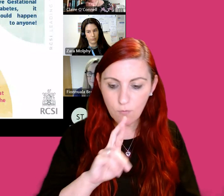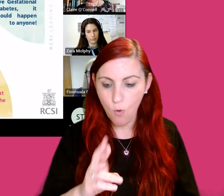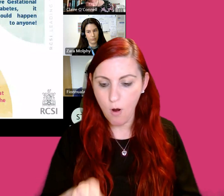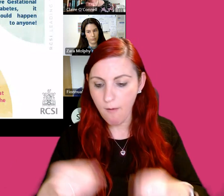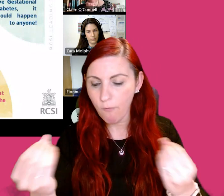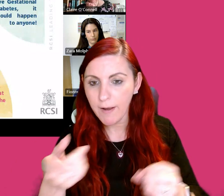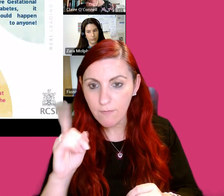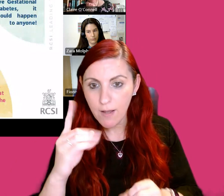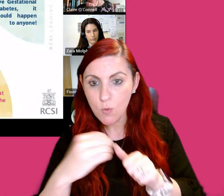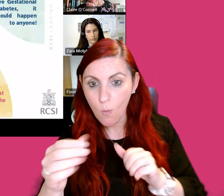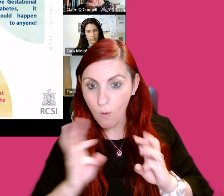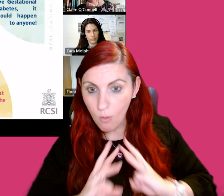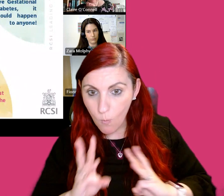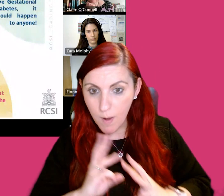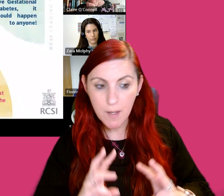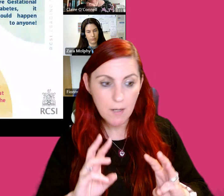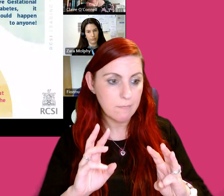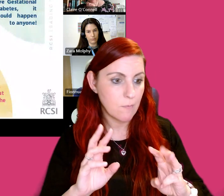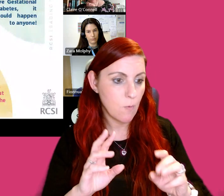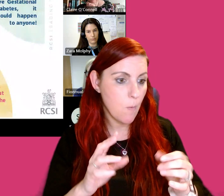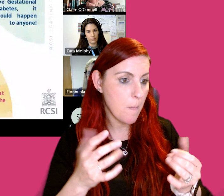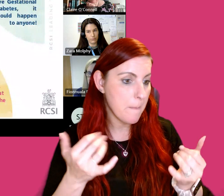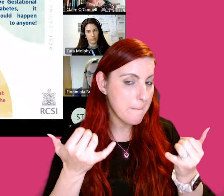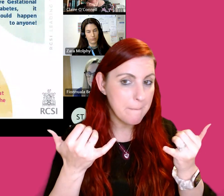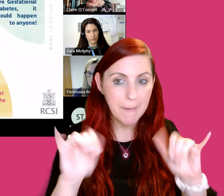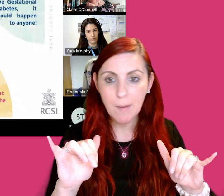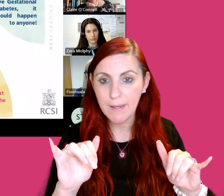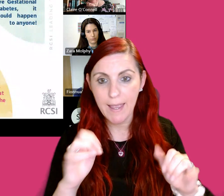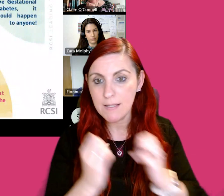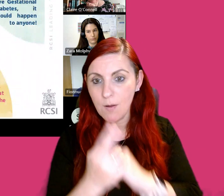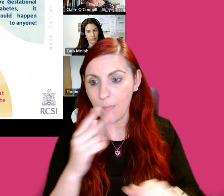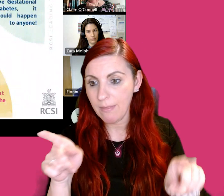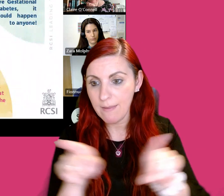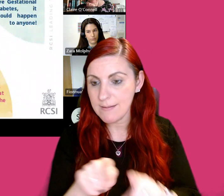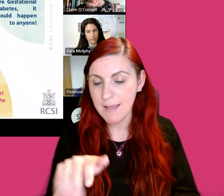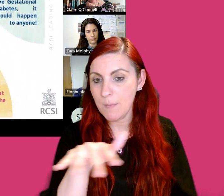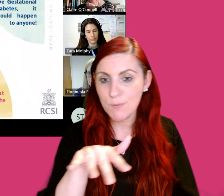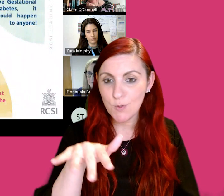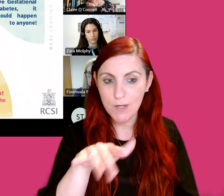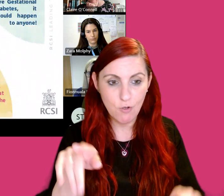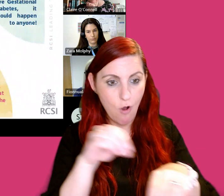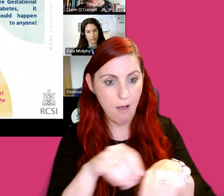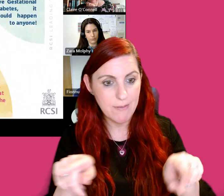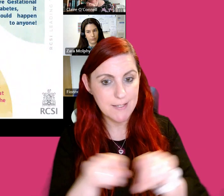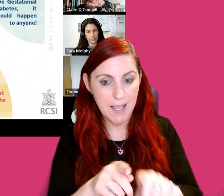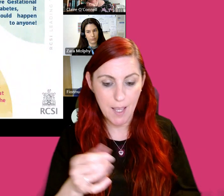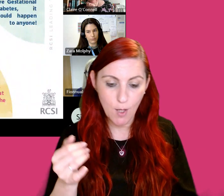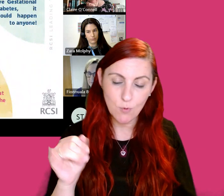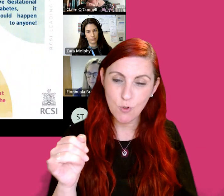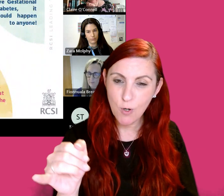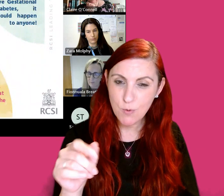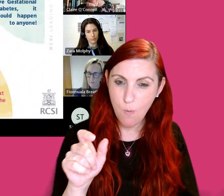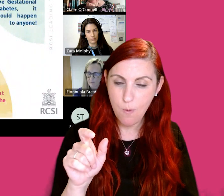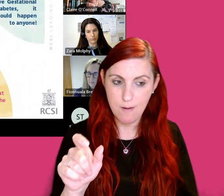May um who may find themselves in the same kind of Journey and so we kind of uh summarized all